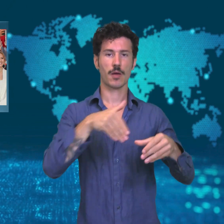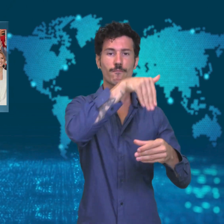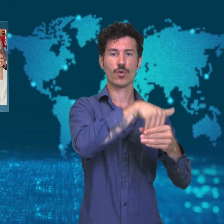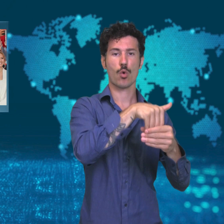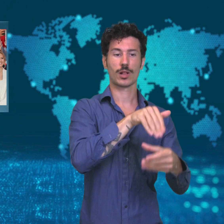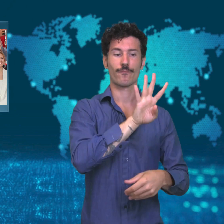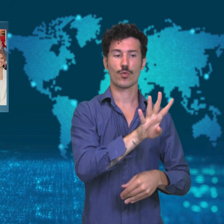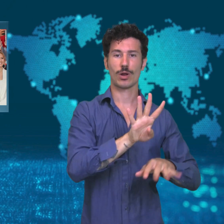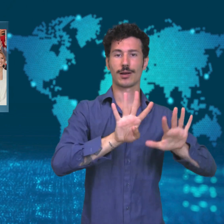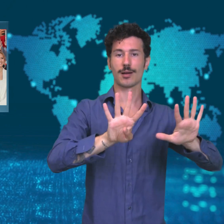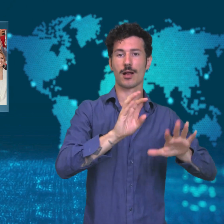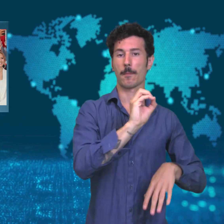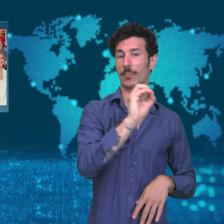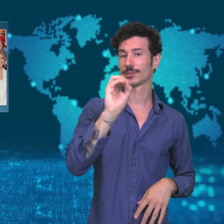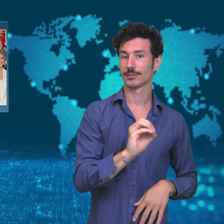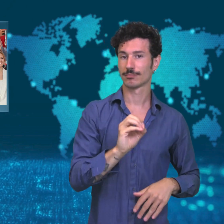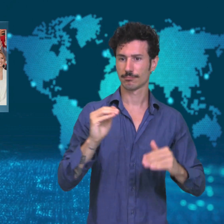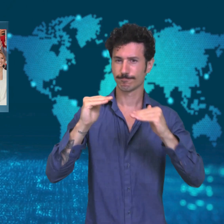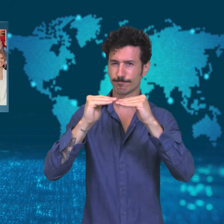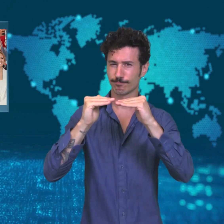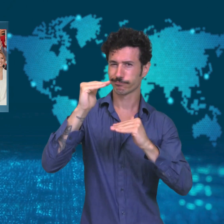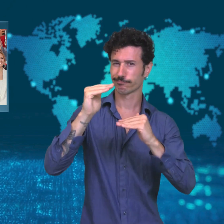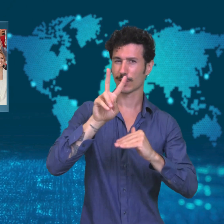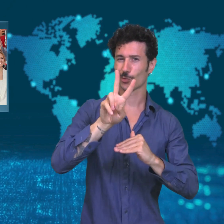received 49% of the vote.